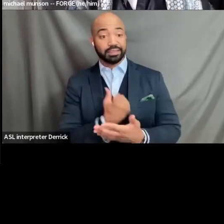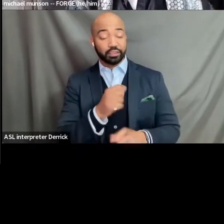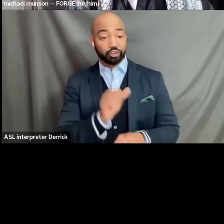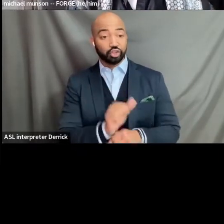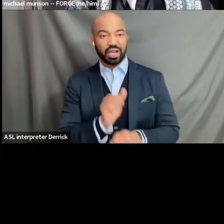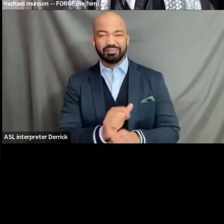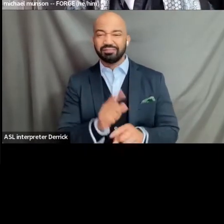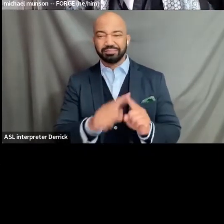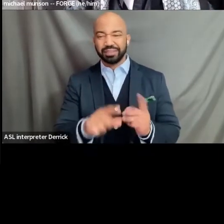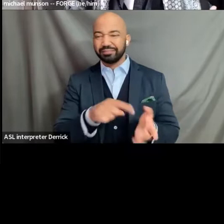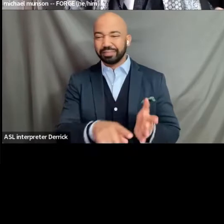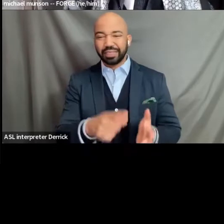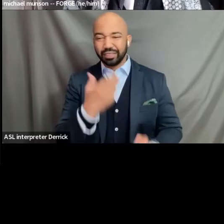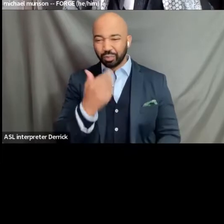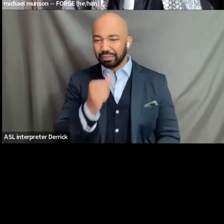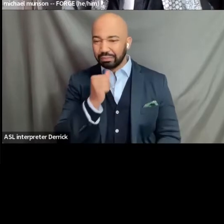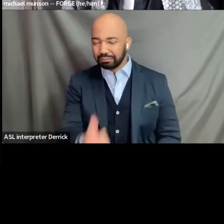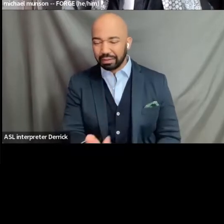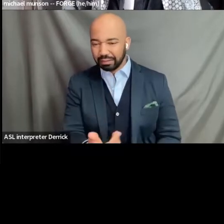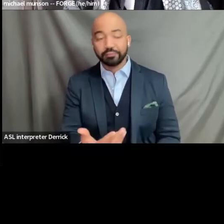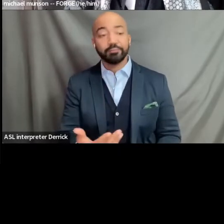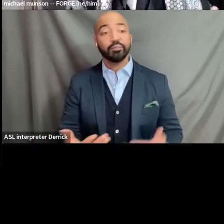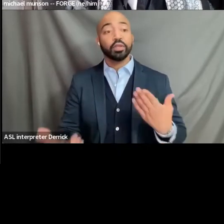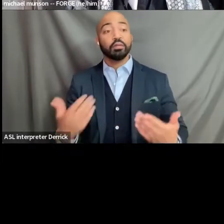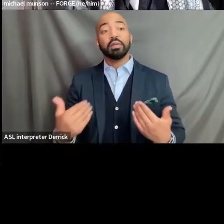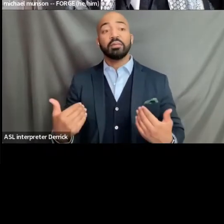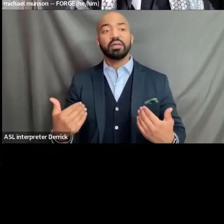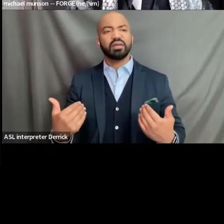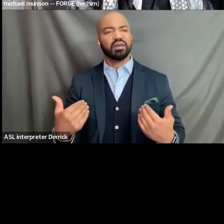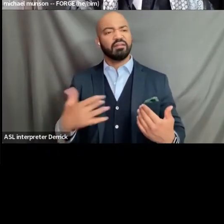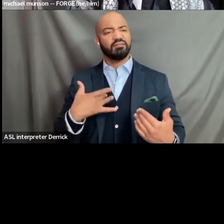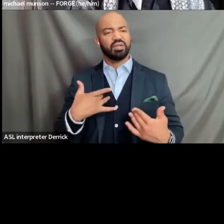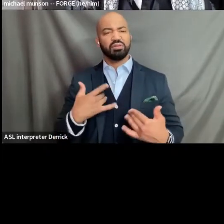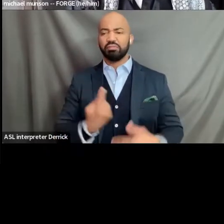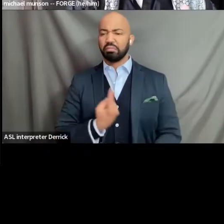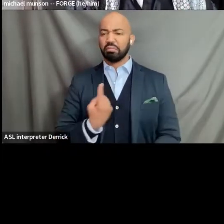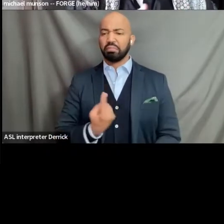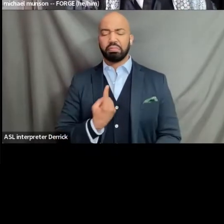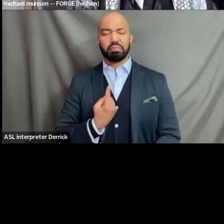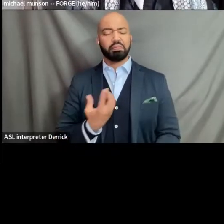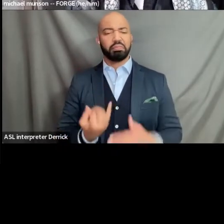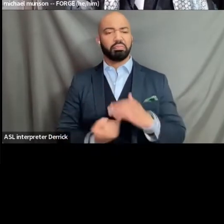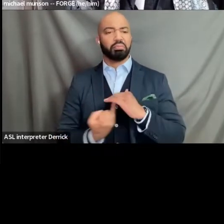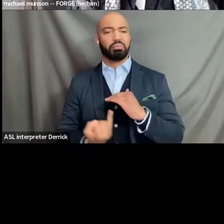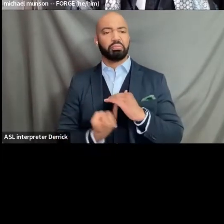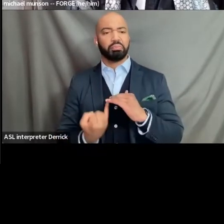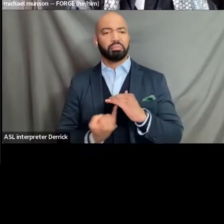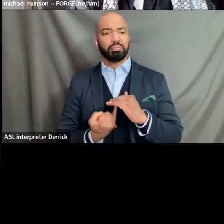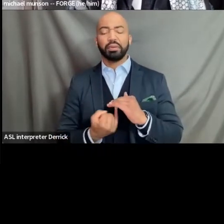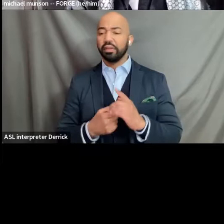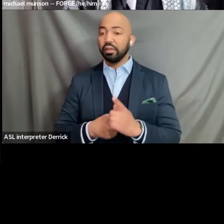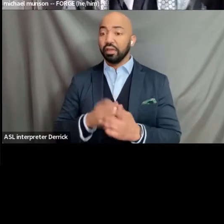They don't have peers in their work or peers elsewhere maybe that can lead to increased depression.